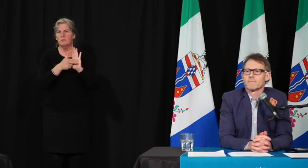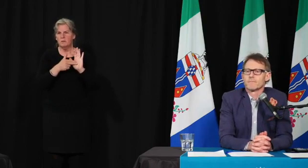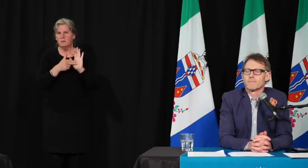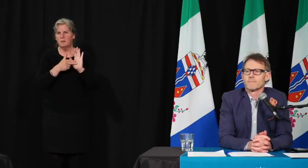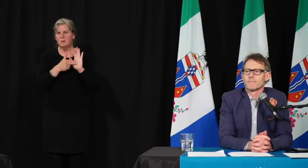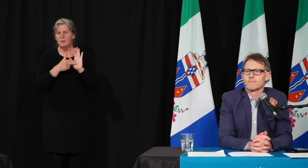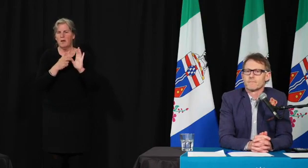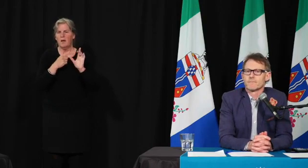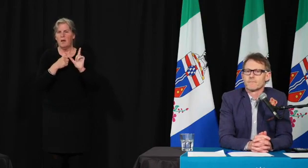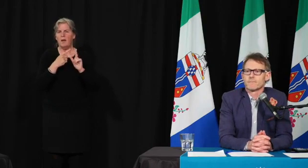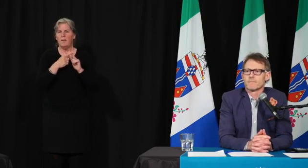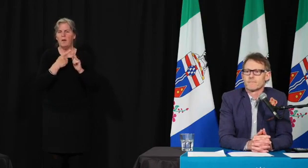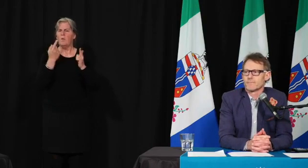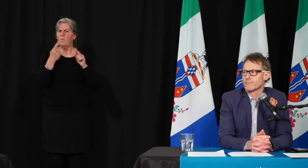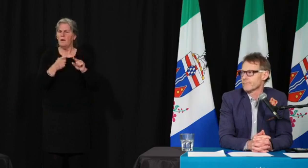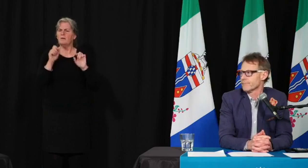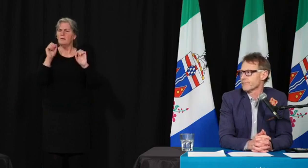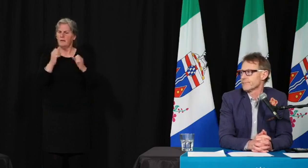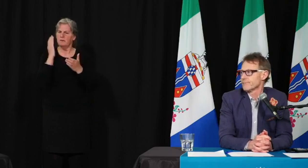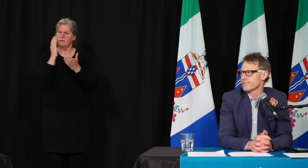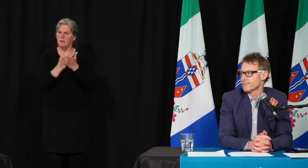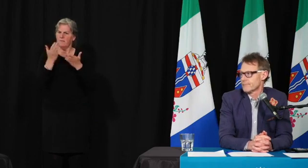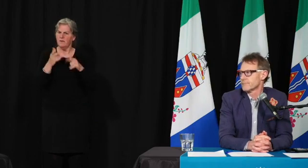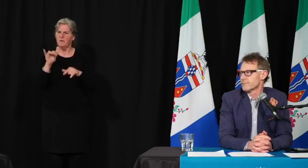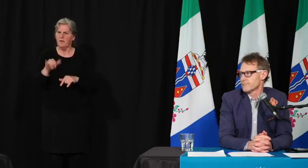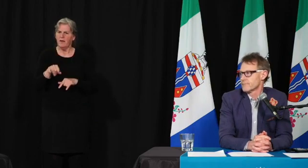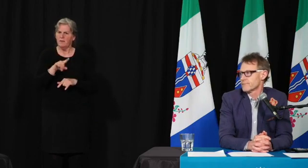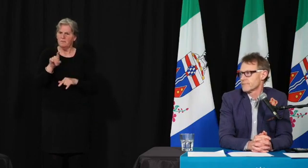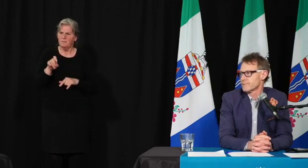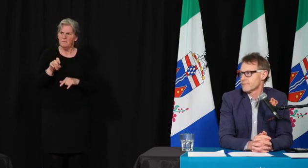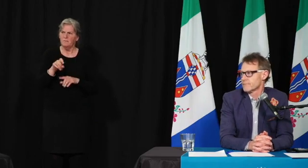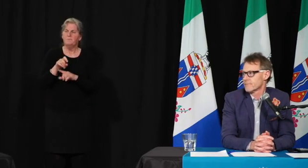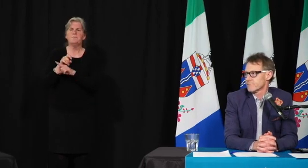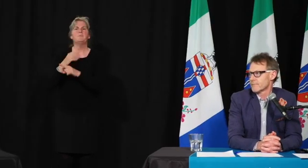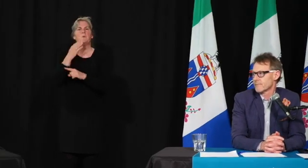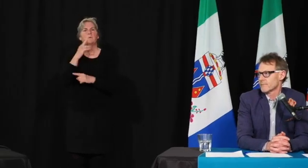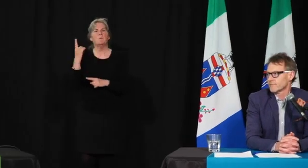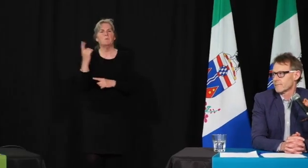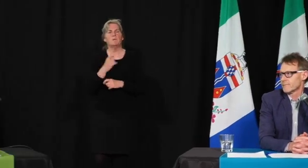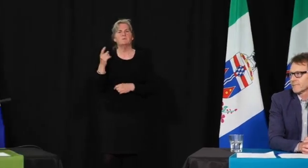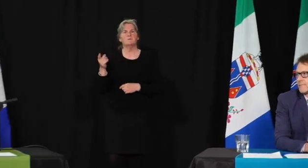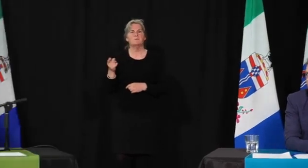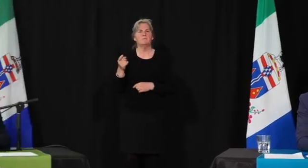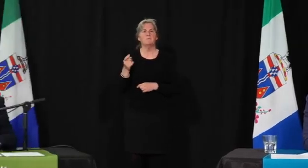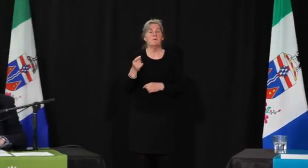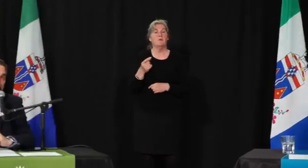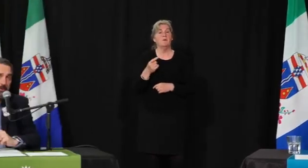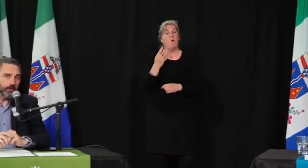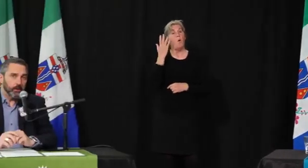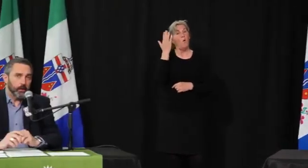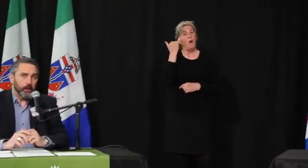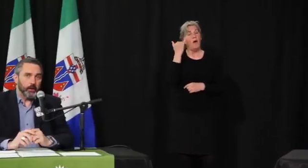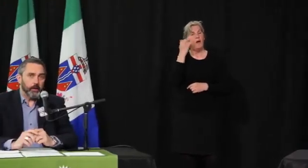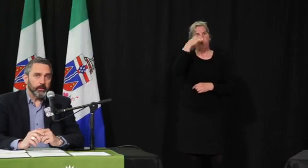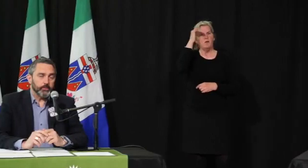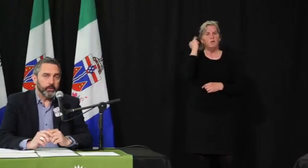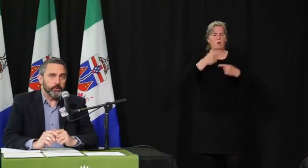to remove these measures? Good question. One of the main reasons is our border provisions.